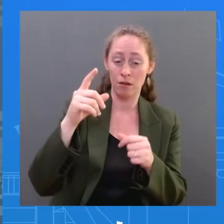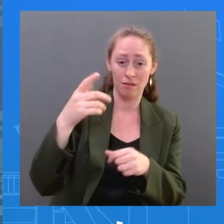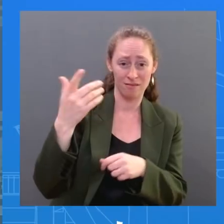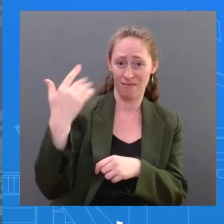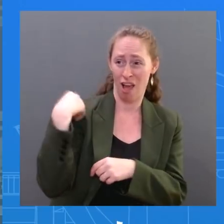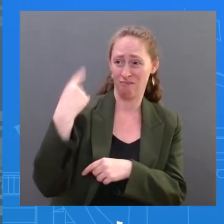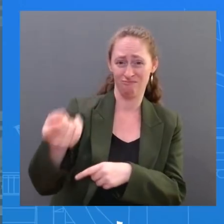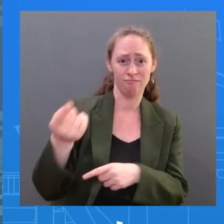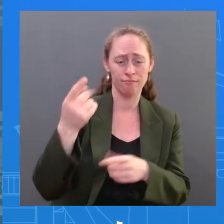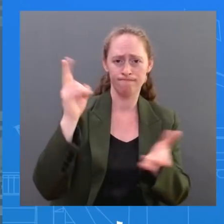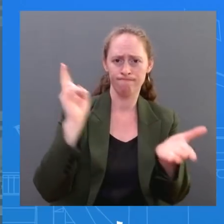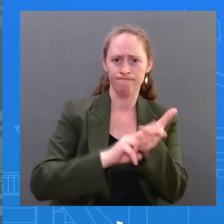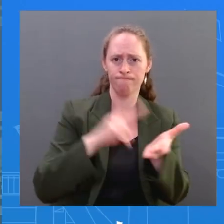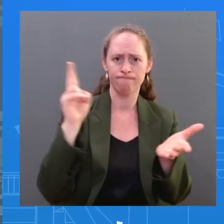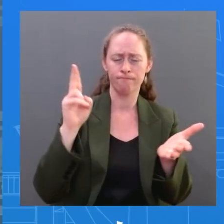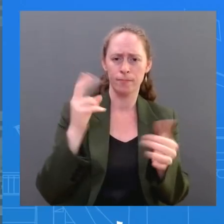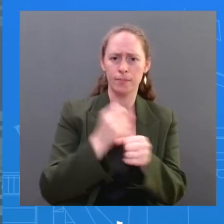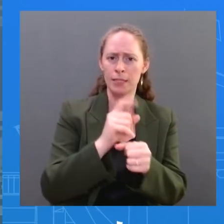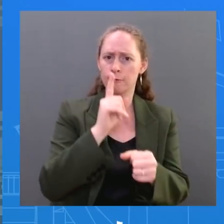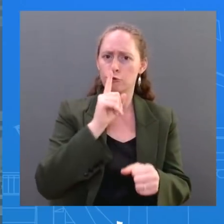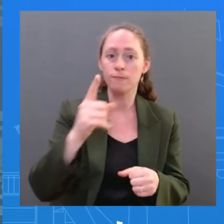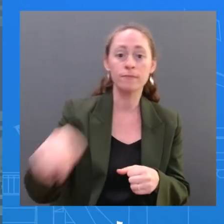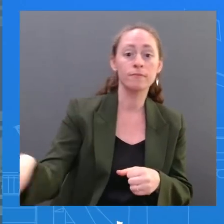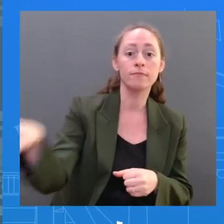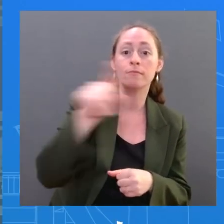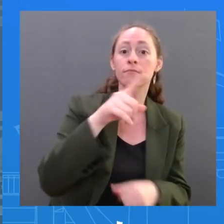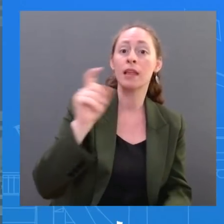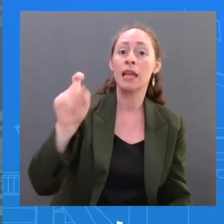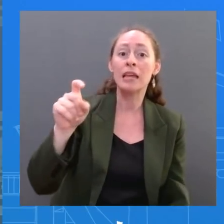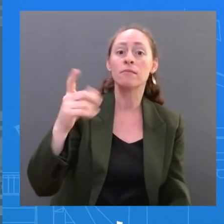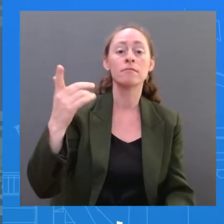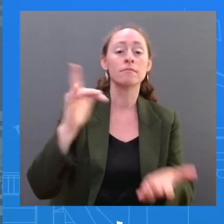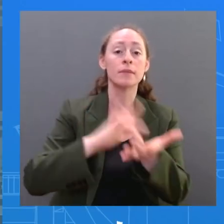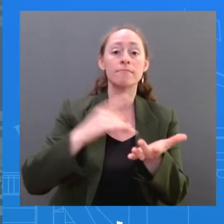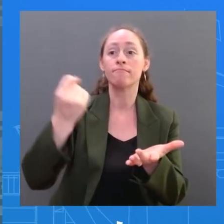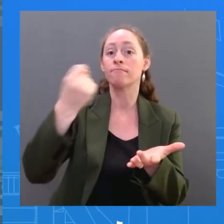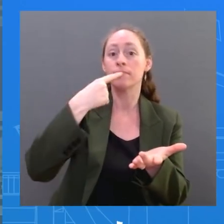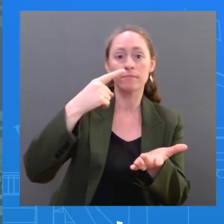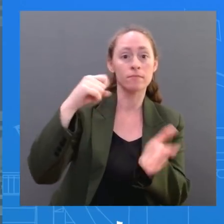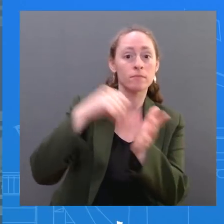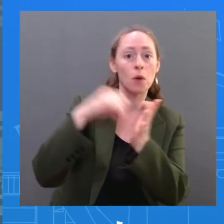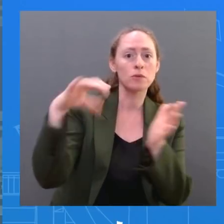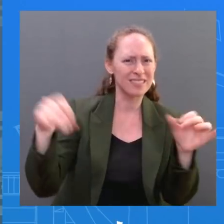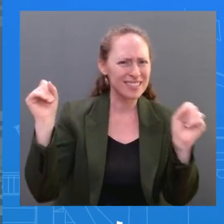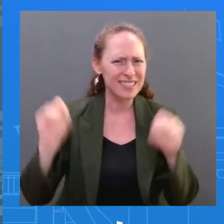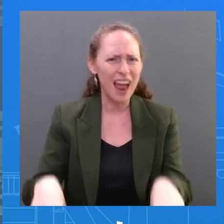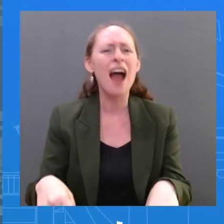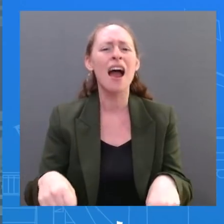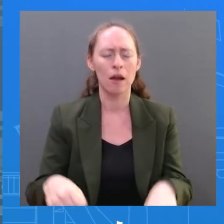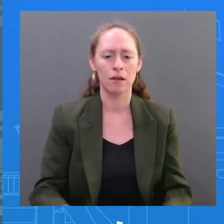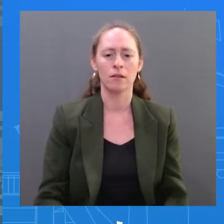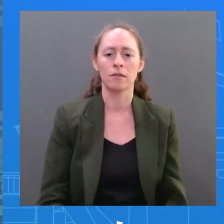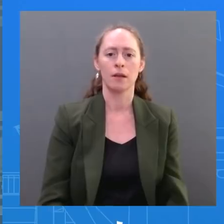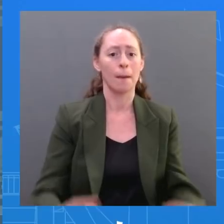Fifty-four percent of abortions in this country are through Medicaid [sic] abortion -- medica- -- medication abortion, excuse me.